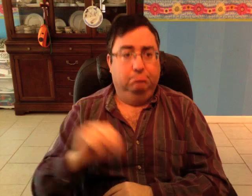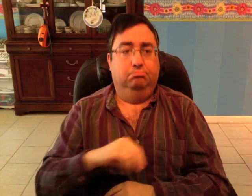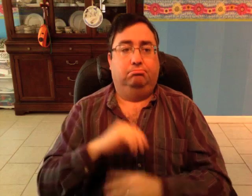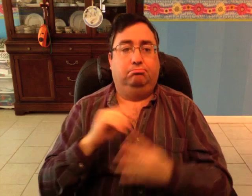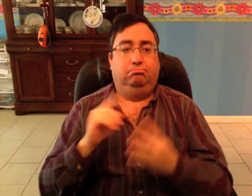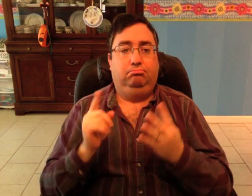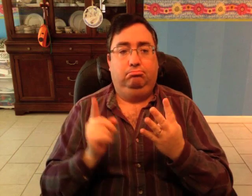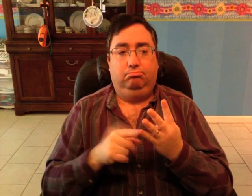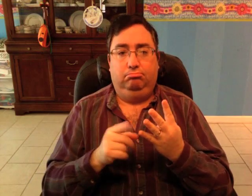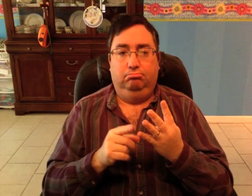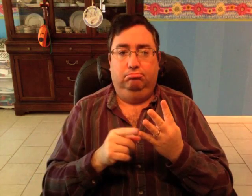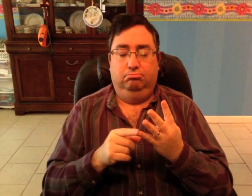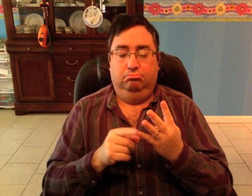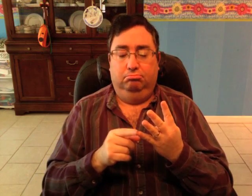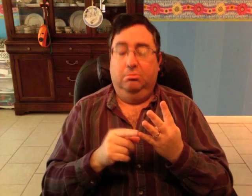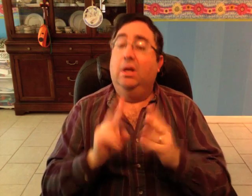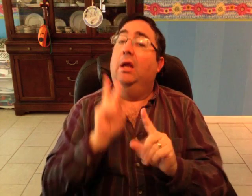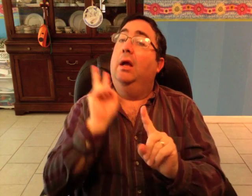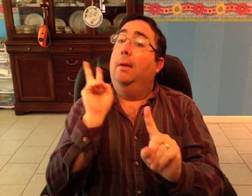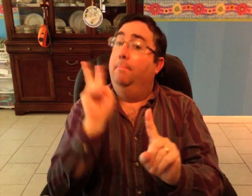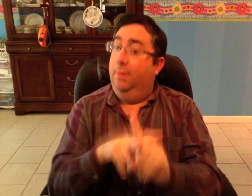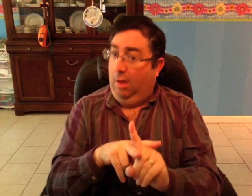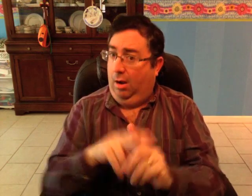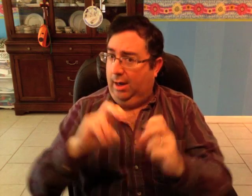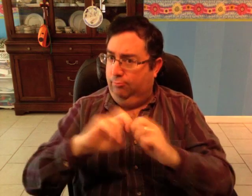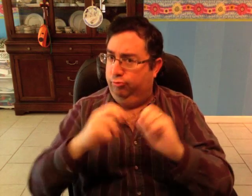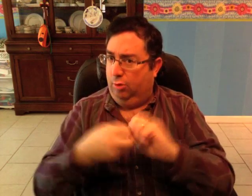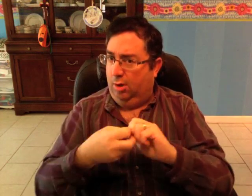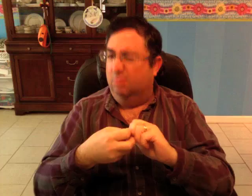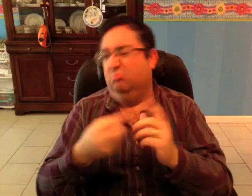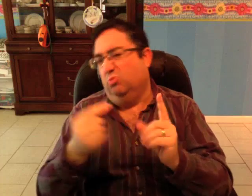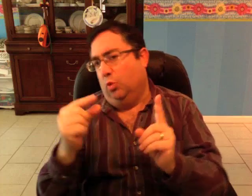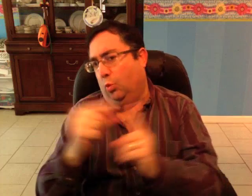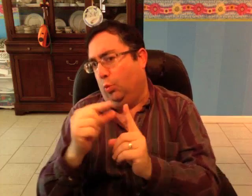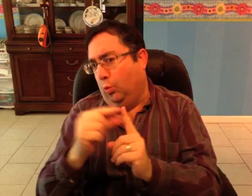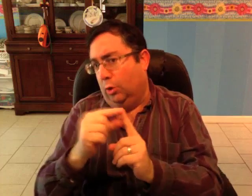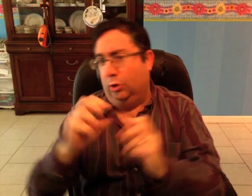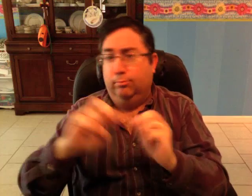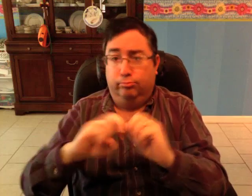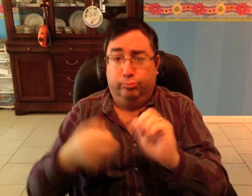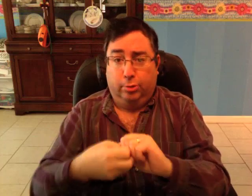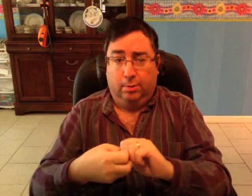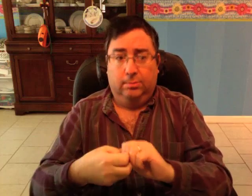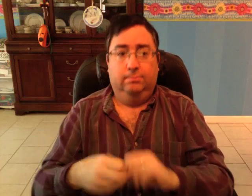Applied Problems (Word Problems),